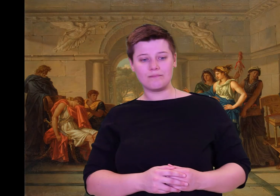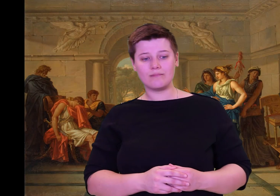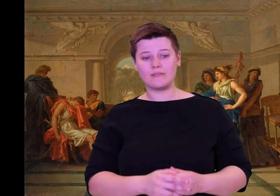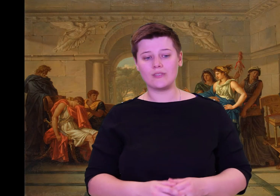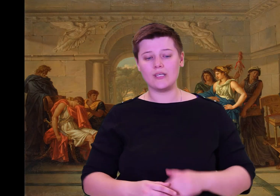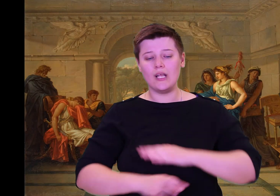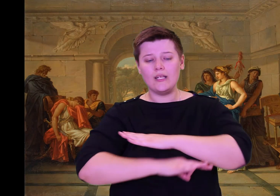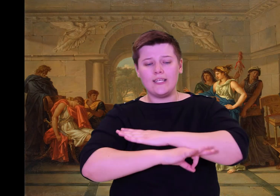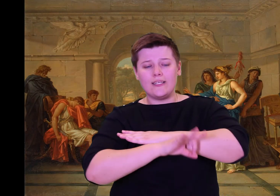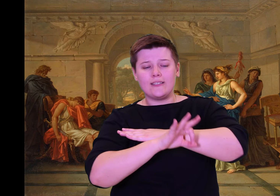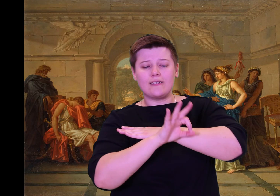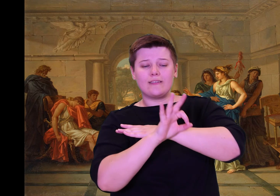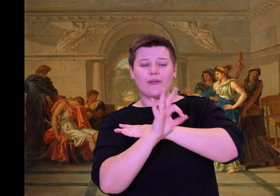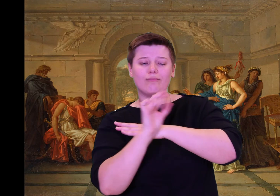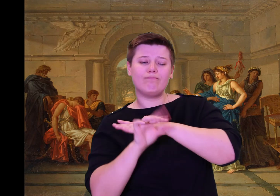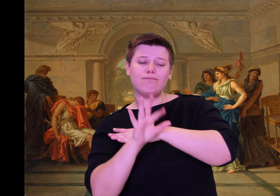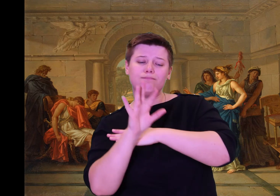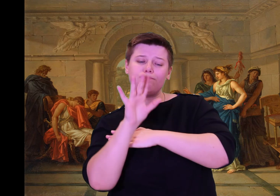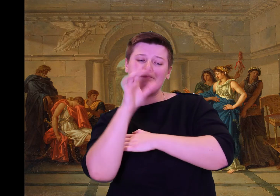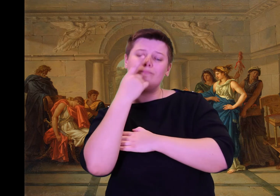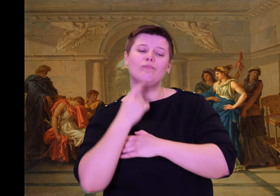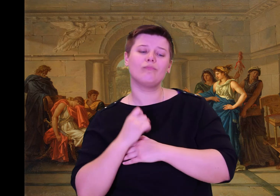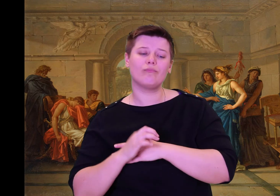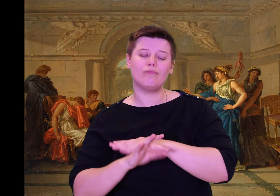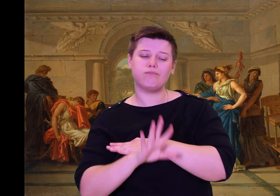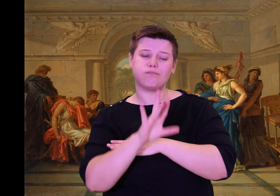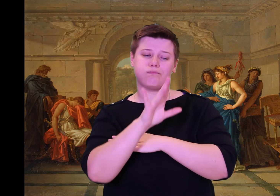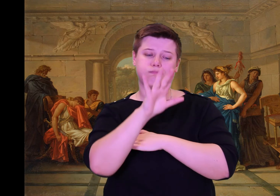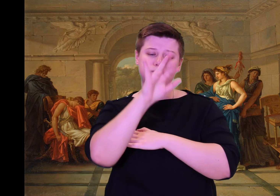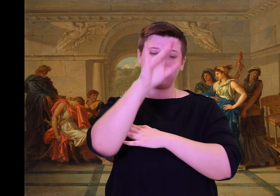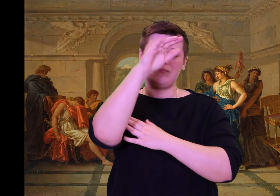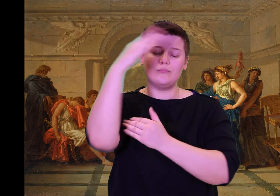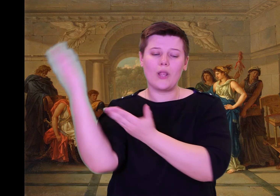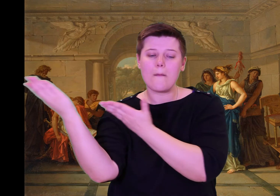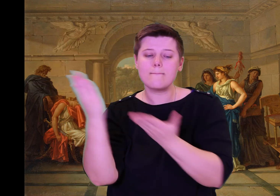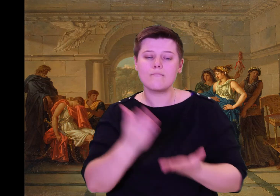He cannot make his way back to his country.